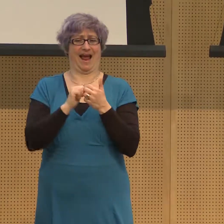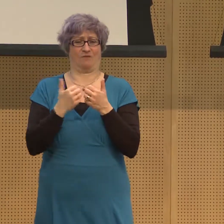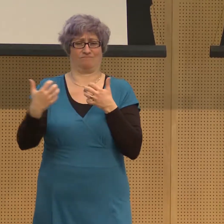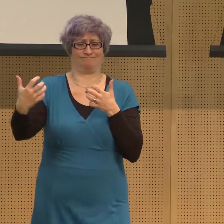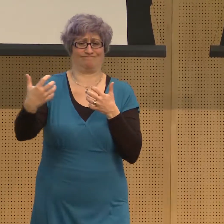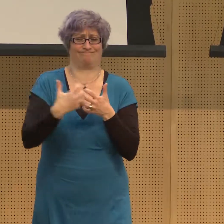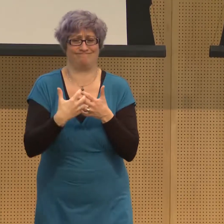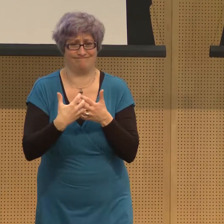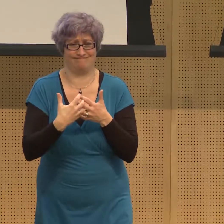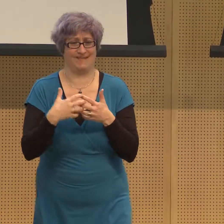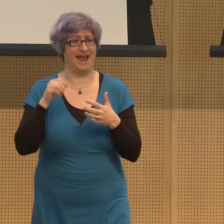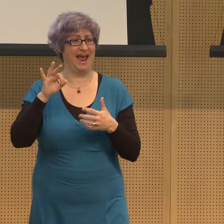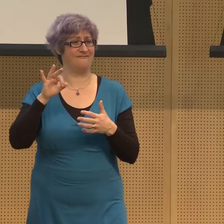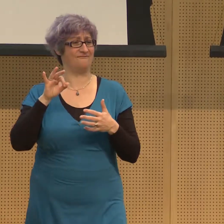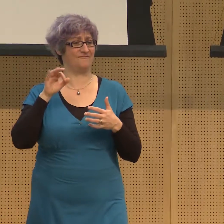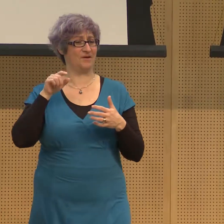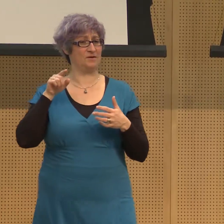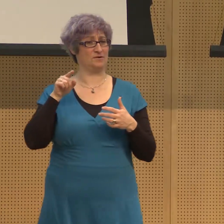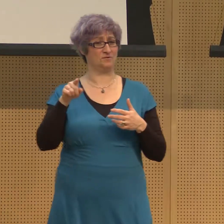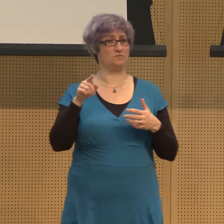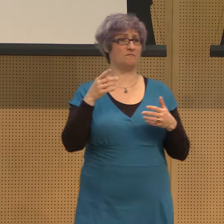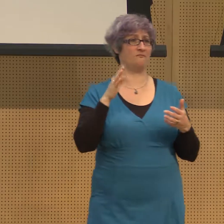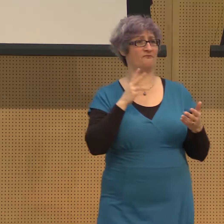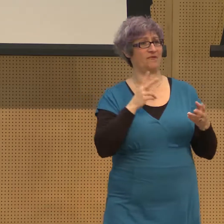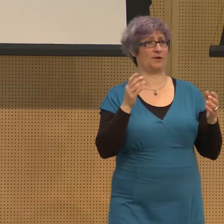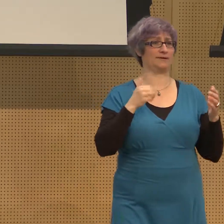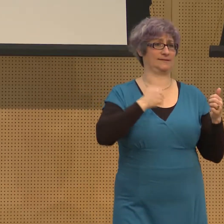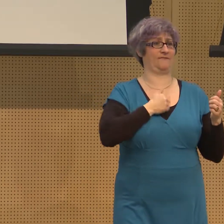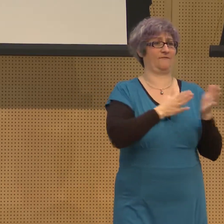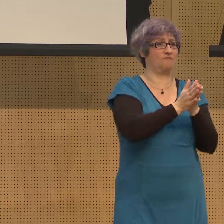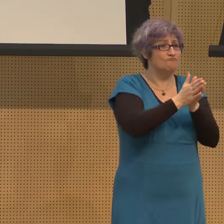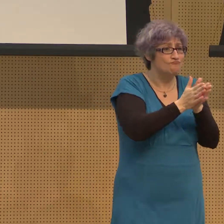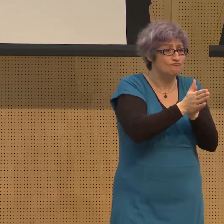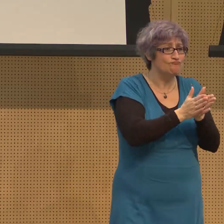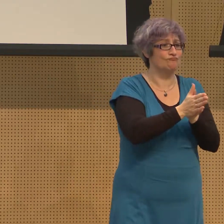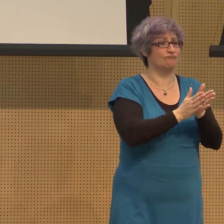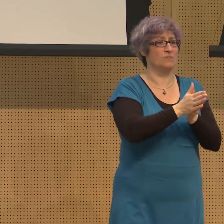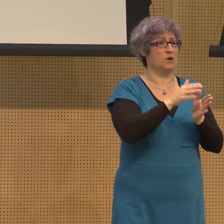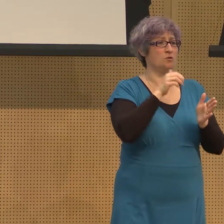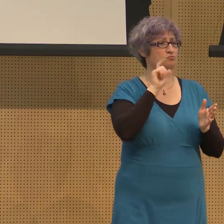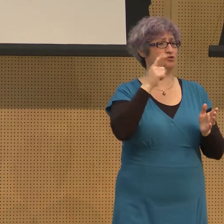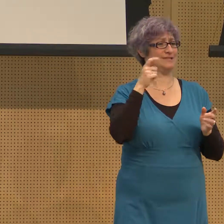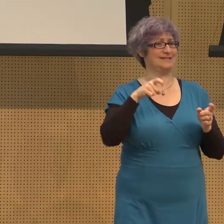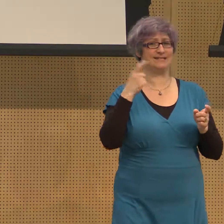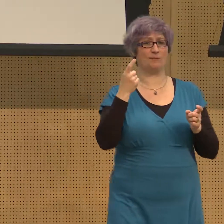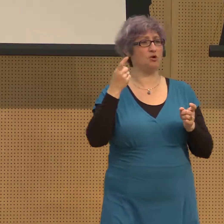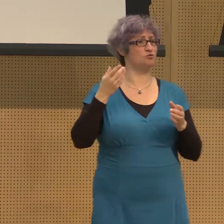It's about figuring out how you can work together. You may be motivated,